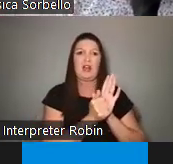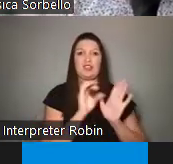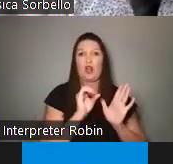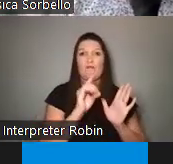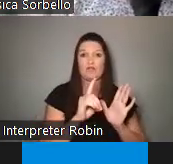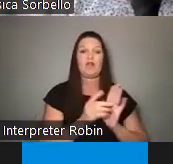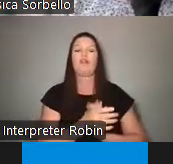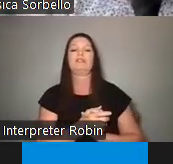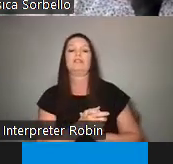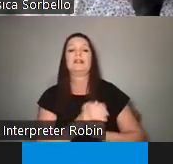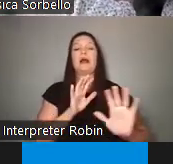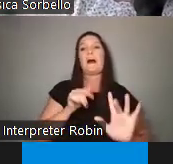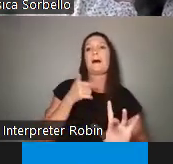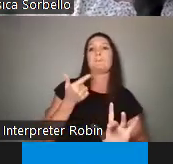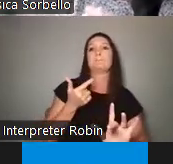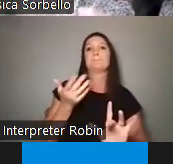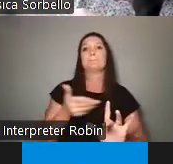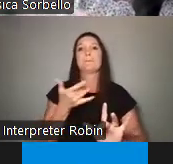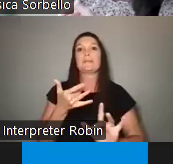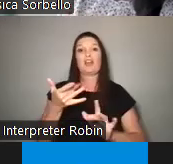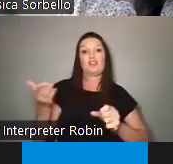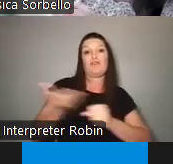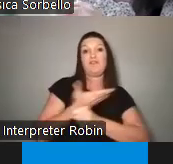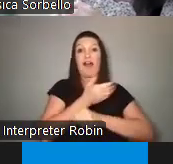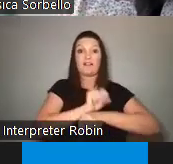loved one. One of those days we describe as the hits just